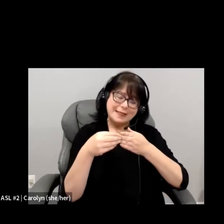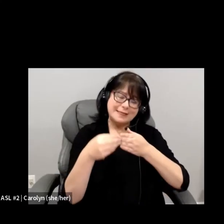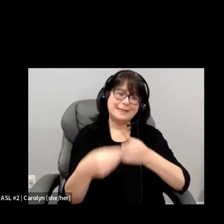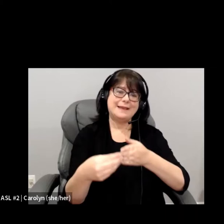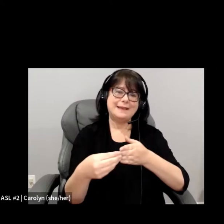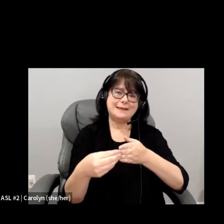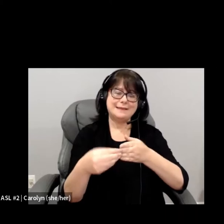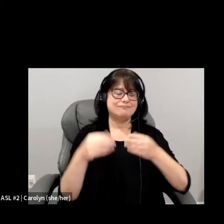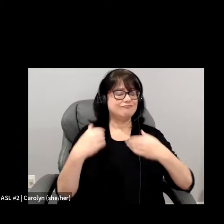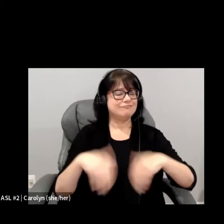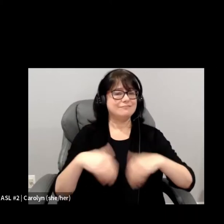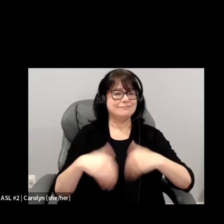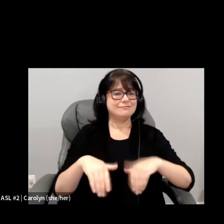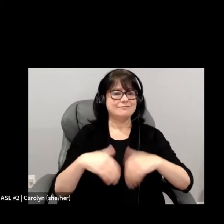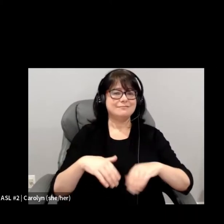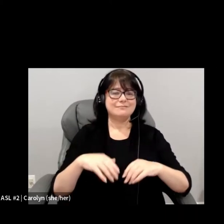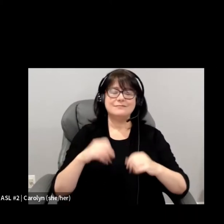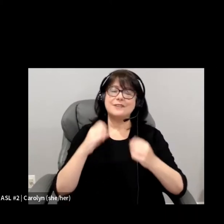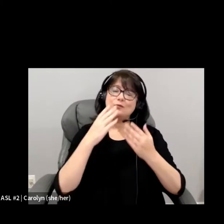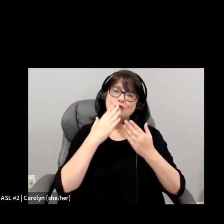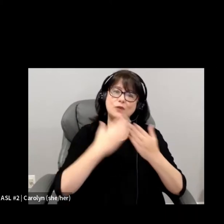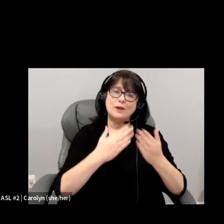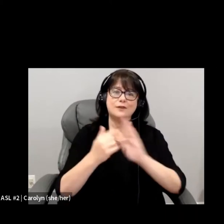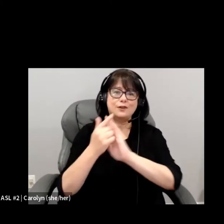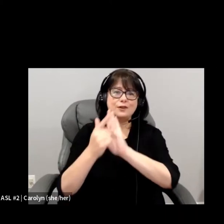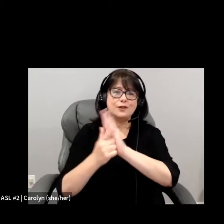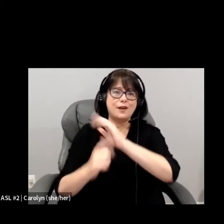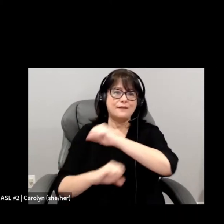THE LAW FOUNDATION RECOGNIZED YOUR IMPORTANT WORK.